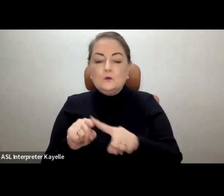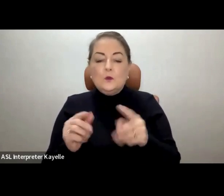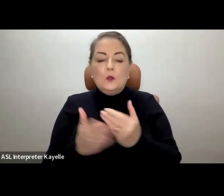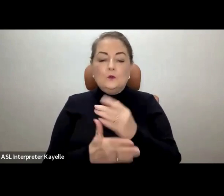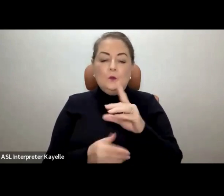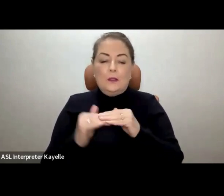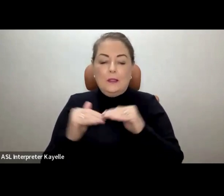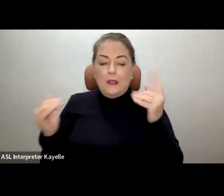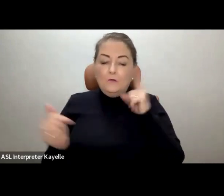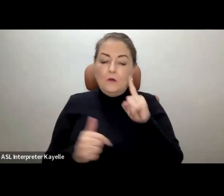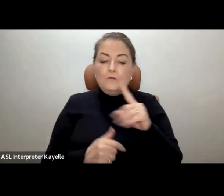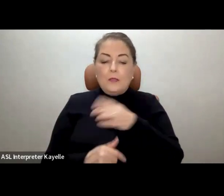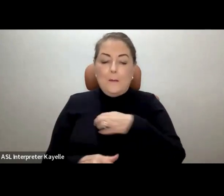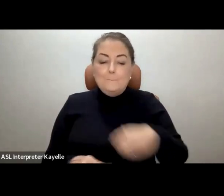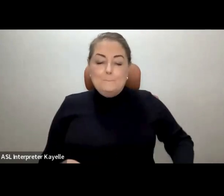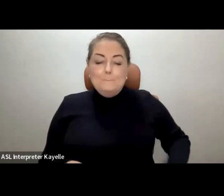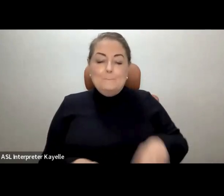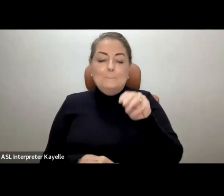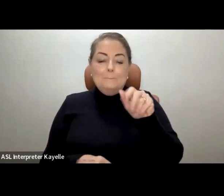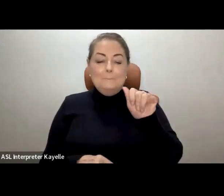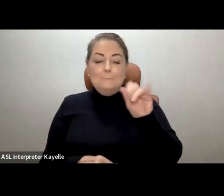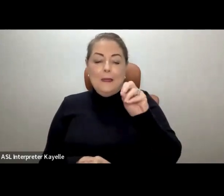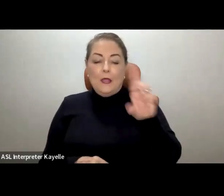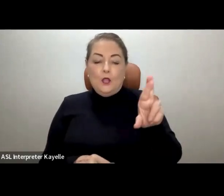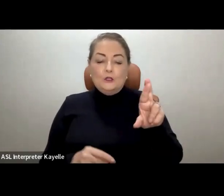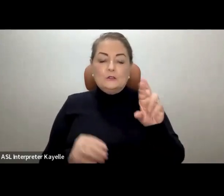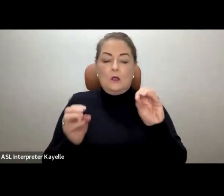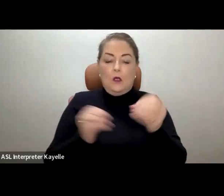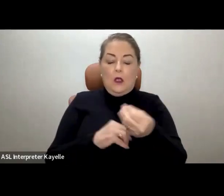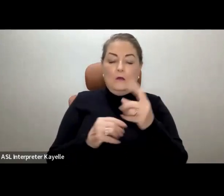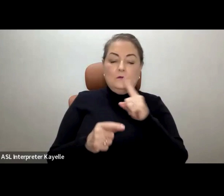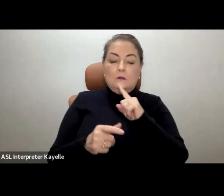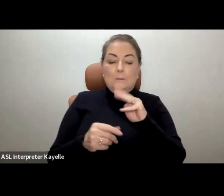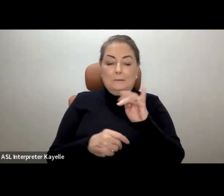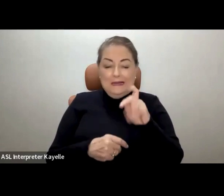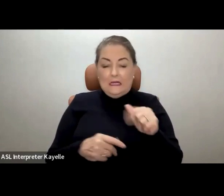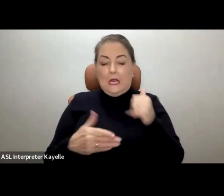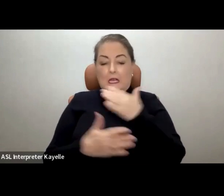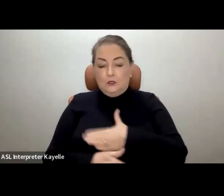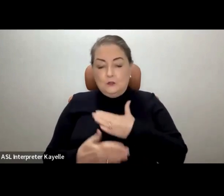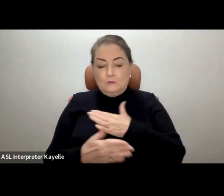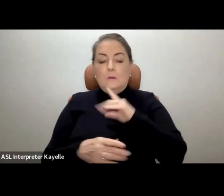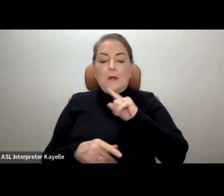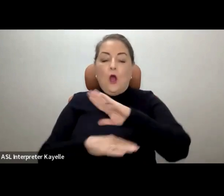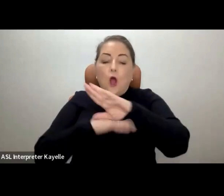Entertainment, where they asked us to include all performing arts so it's not just going to be about film, but about theater